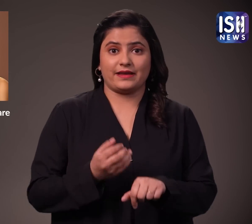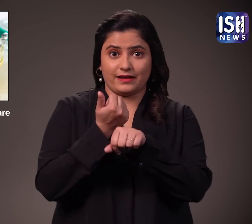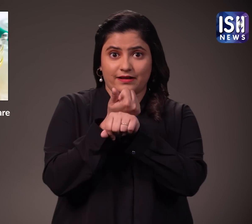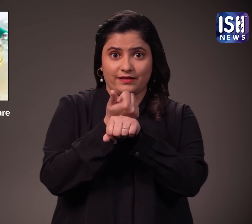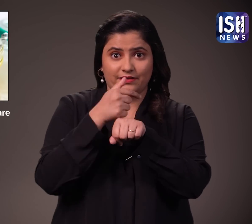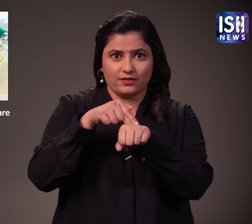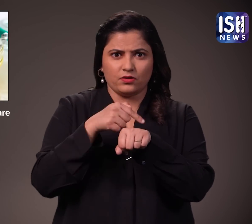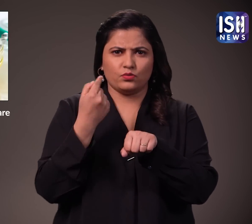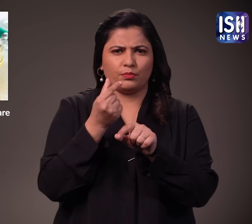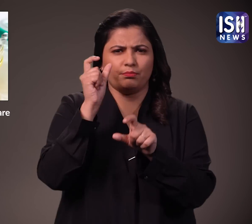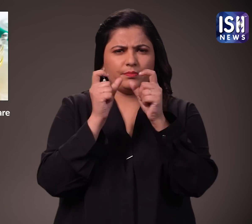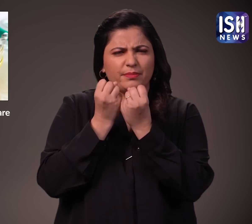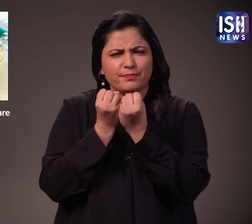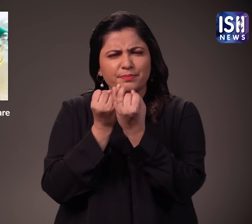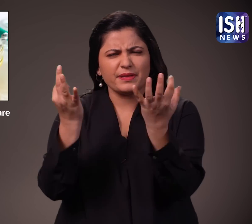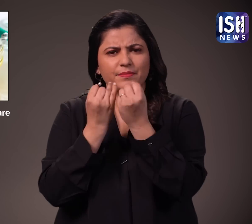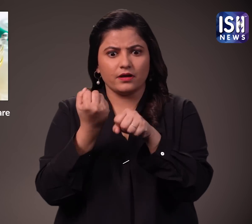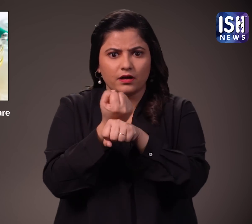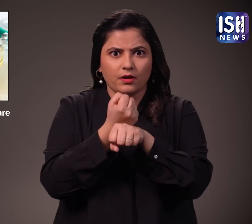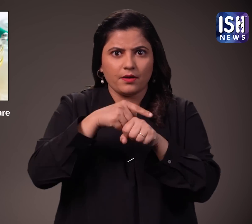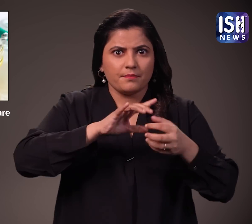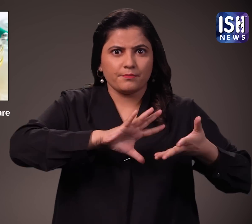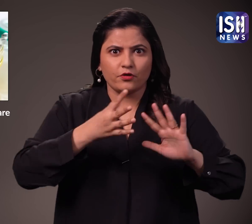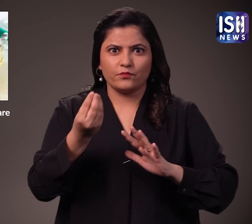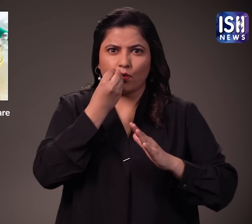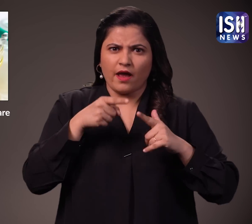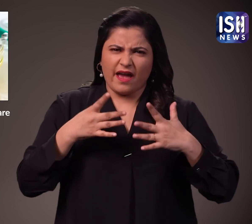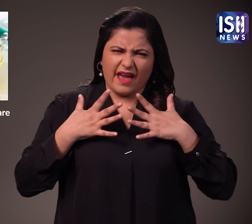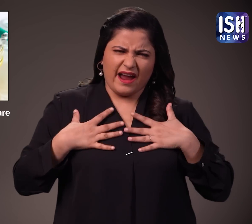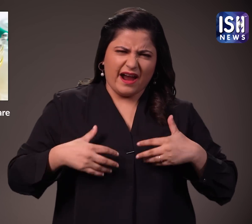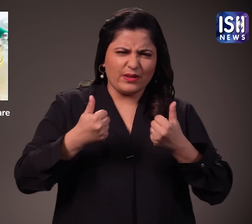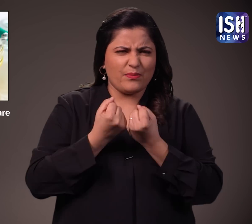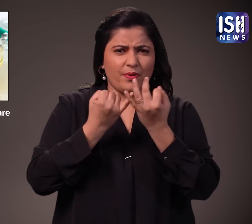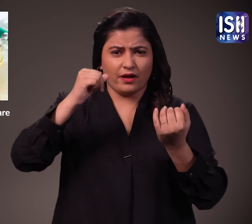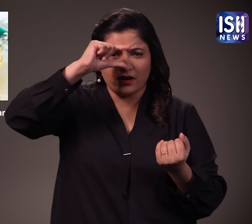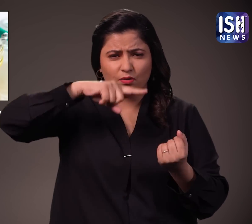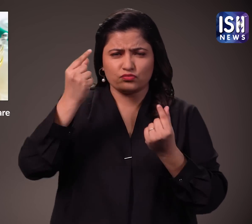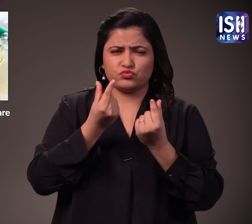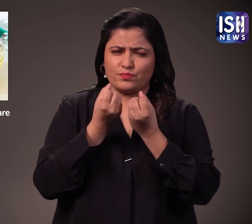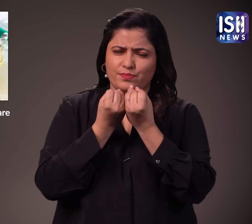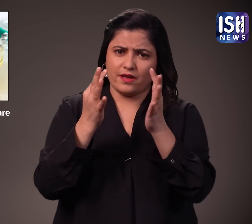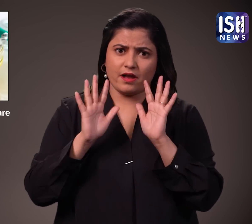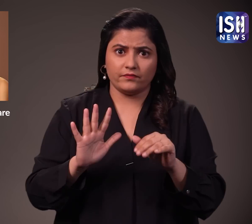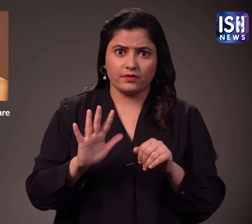In India, ghee is traditionally made and stored in kitchens for health